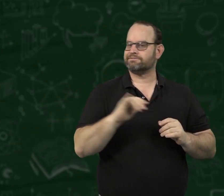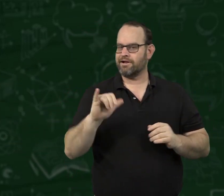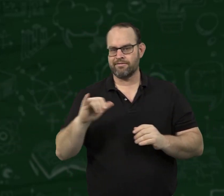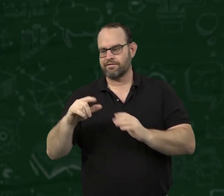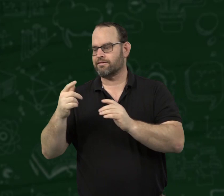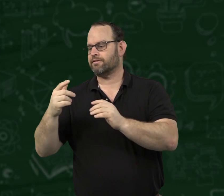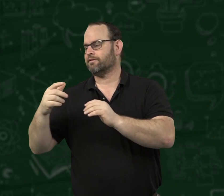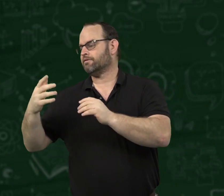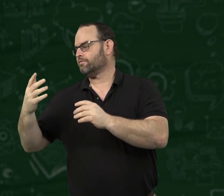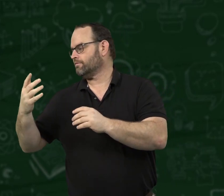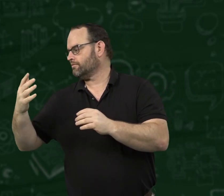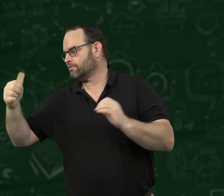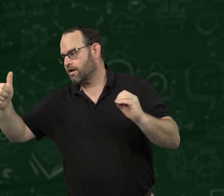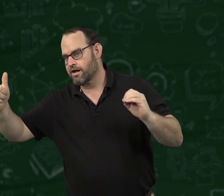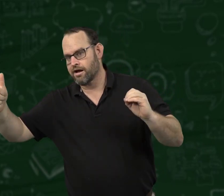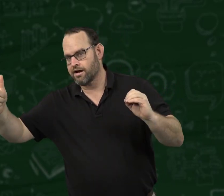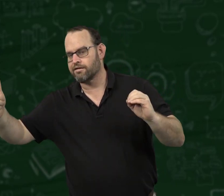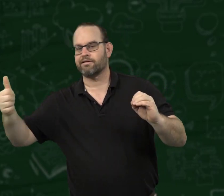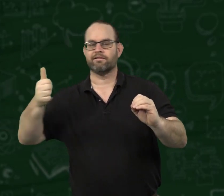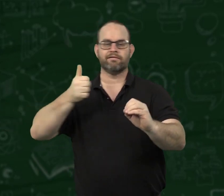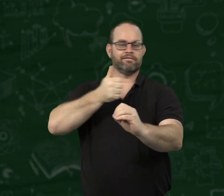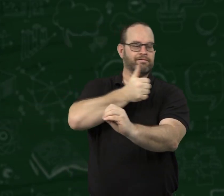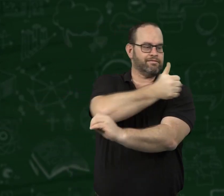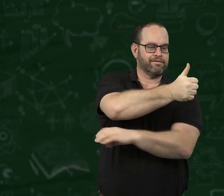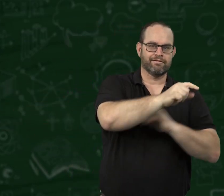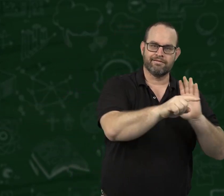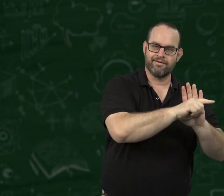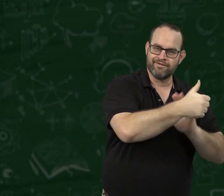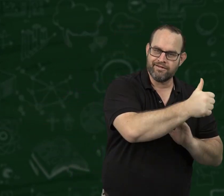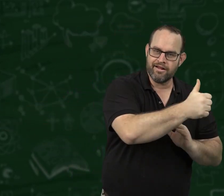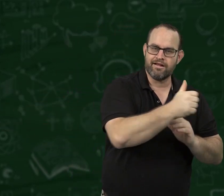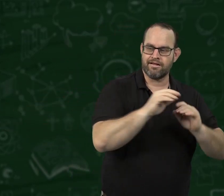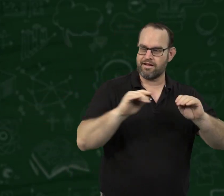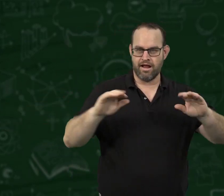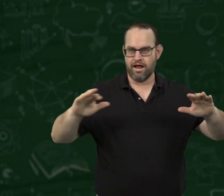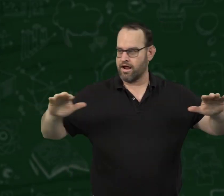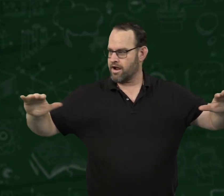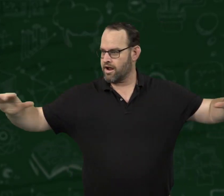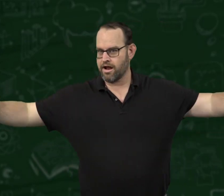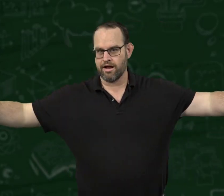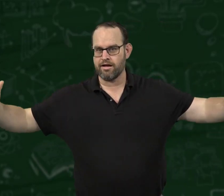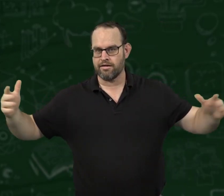The opposite of positive ten is negative ten. And so on.